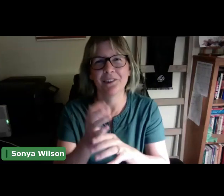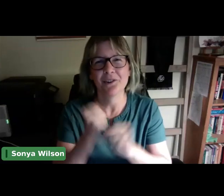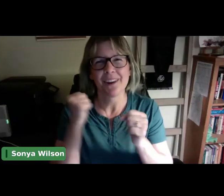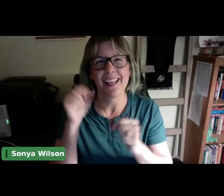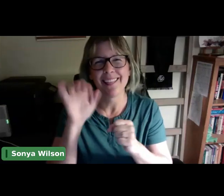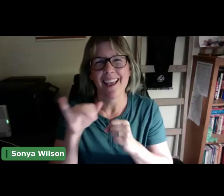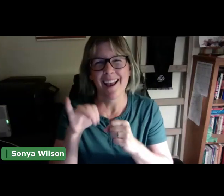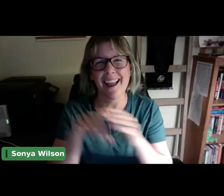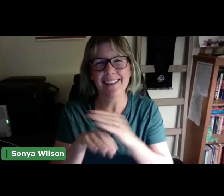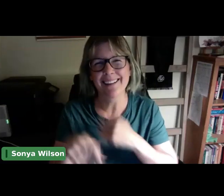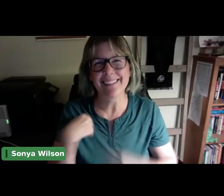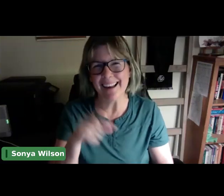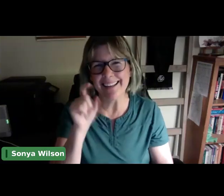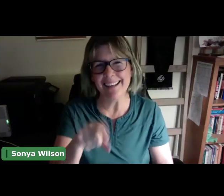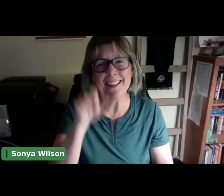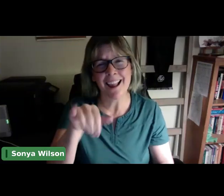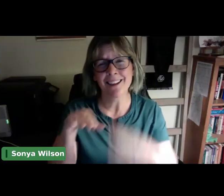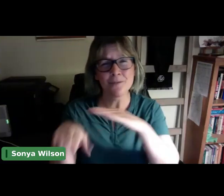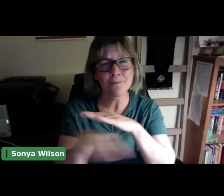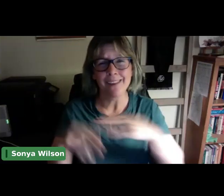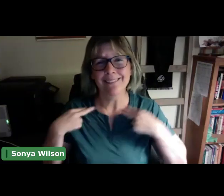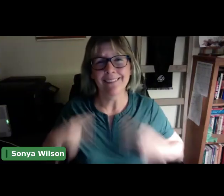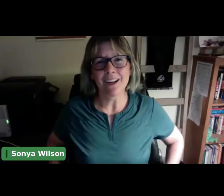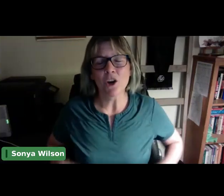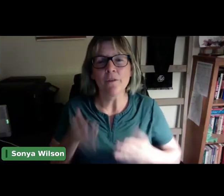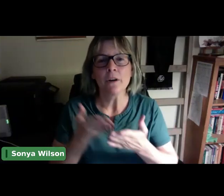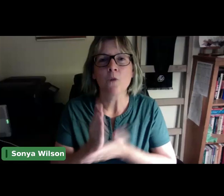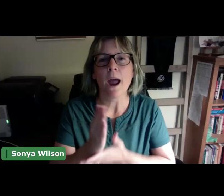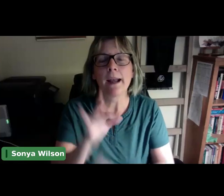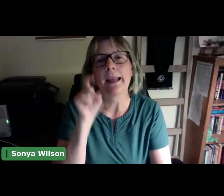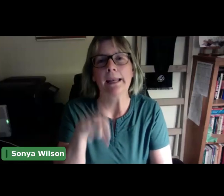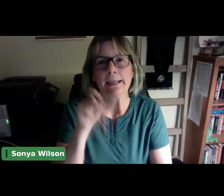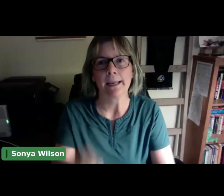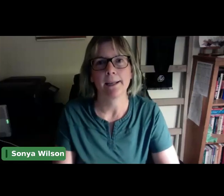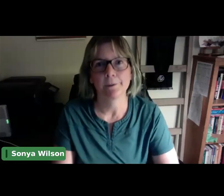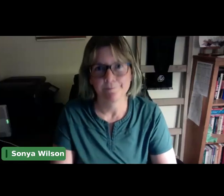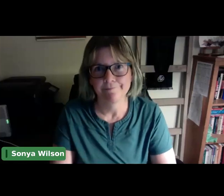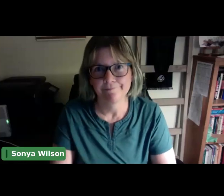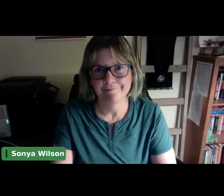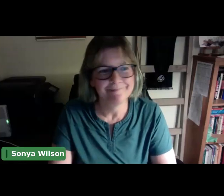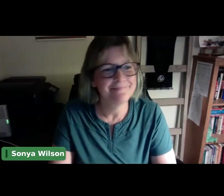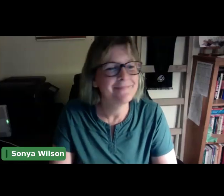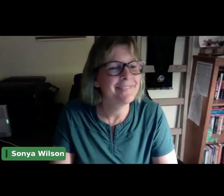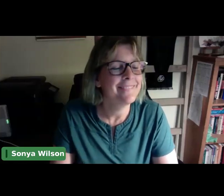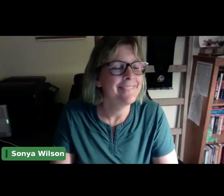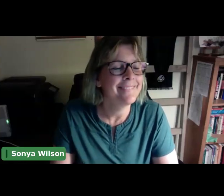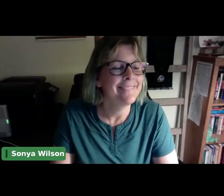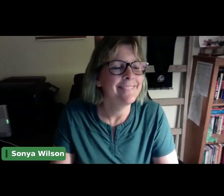I don't want to waste my time hailing over my own basic access needs and that's really